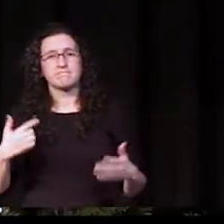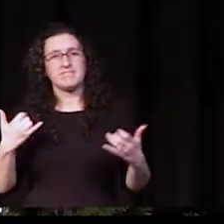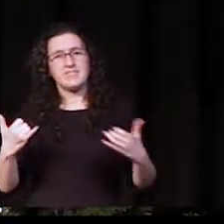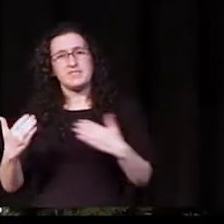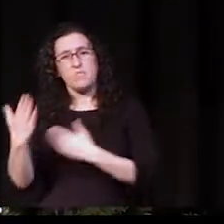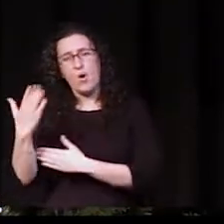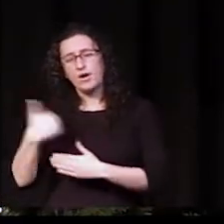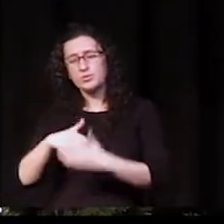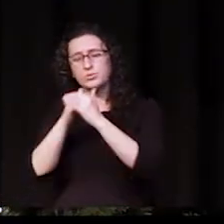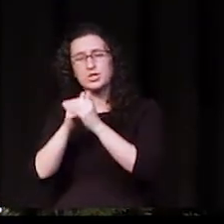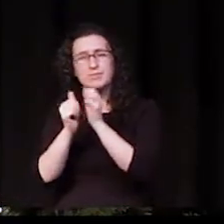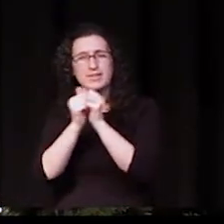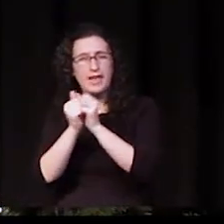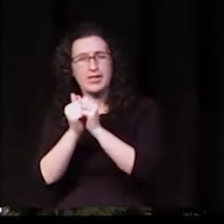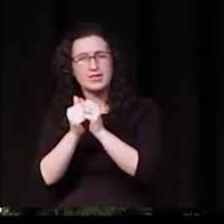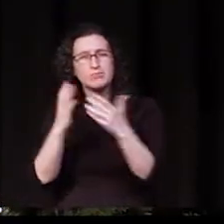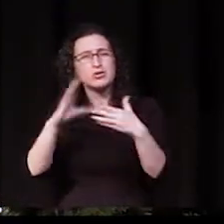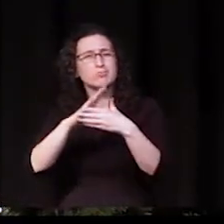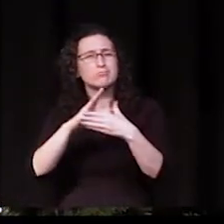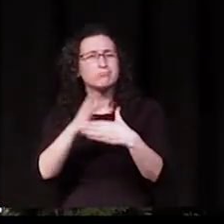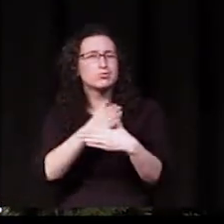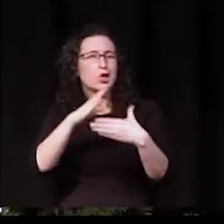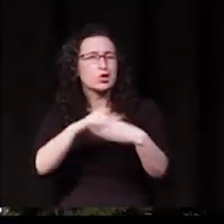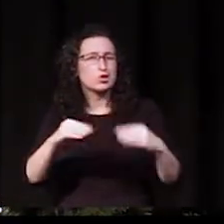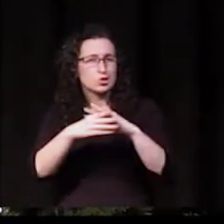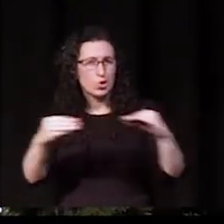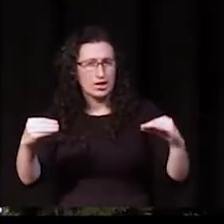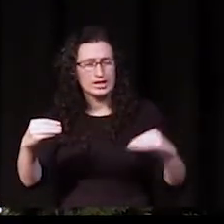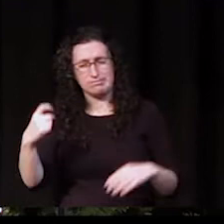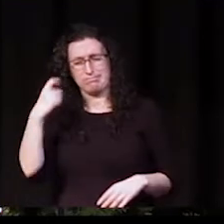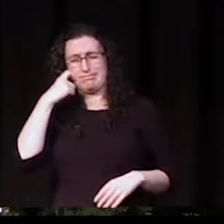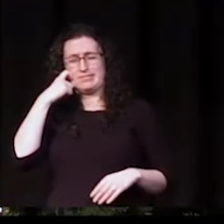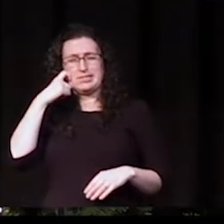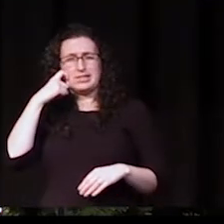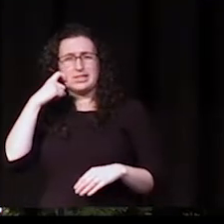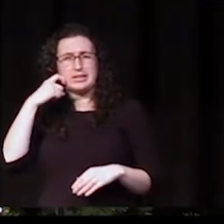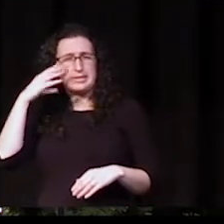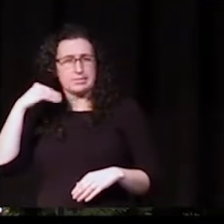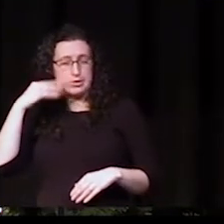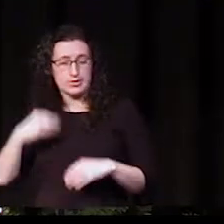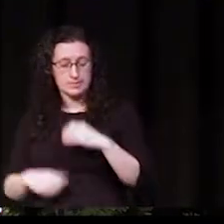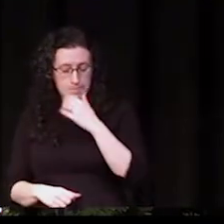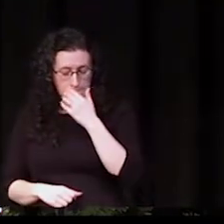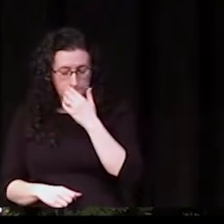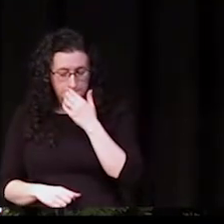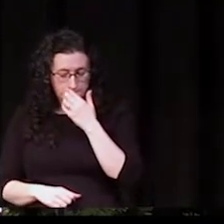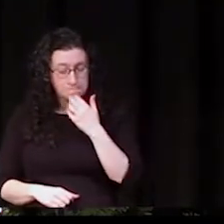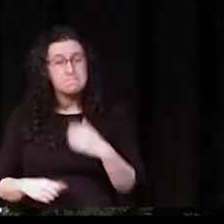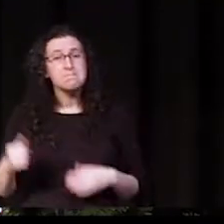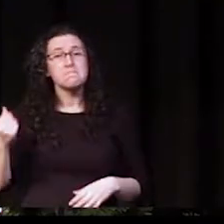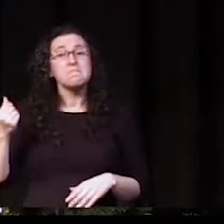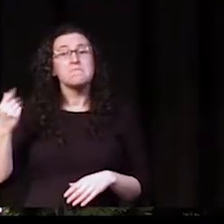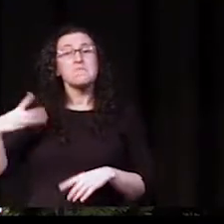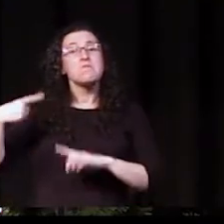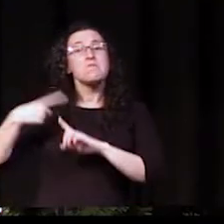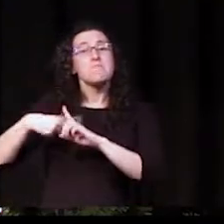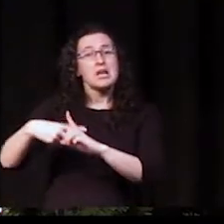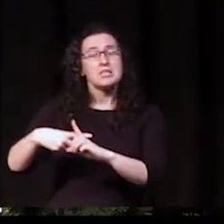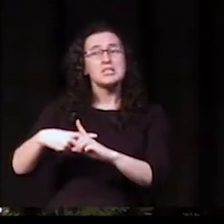I want to share a story with you of an experience I had in prayer recently. Over the last few months, I've been praying in a way that's new to me.